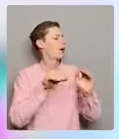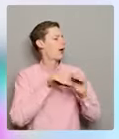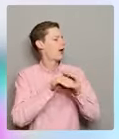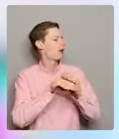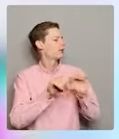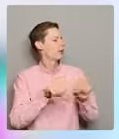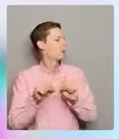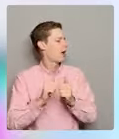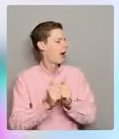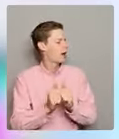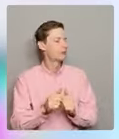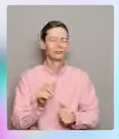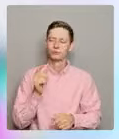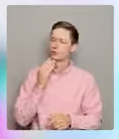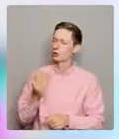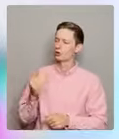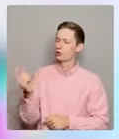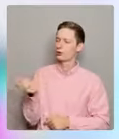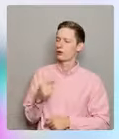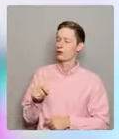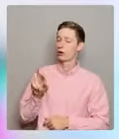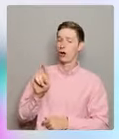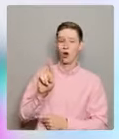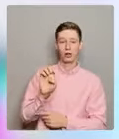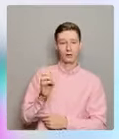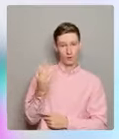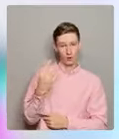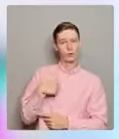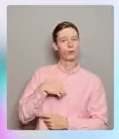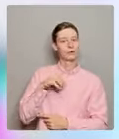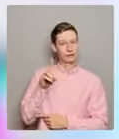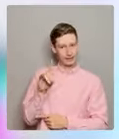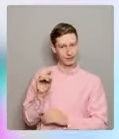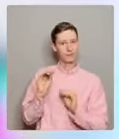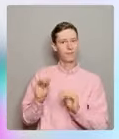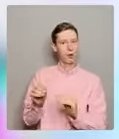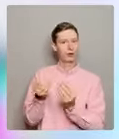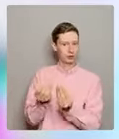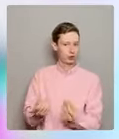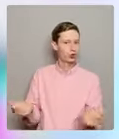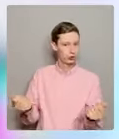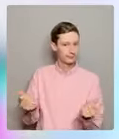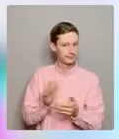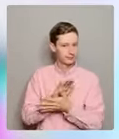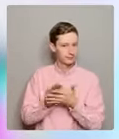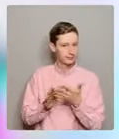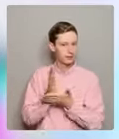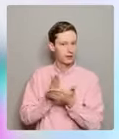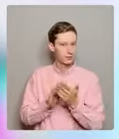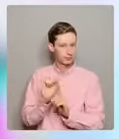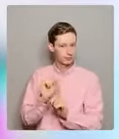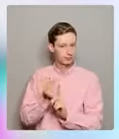I think on, on Resident Evil 4, we implemented a few solutions to some of these cases.